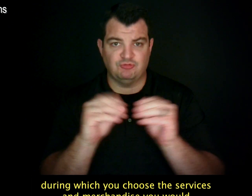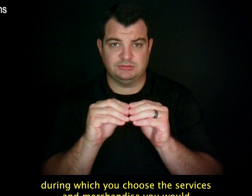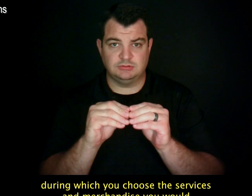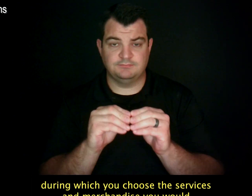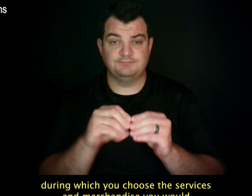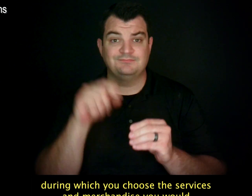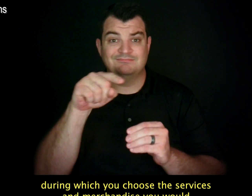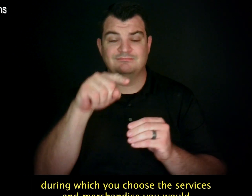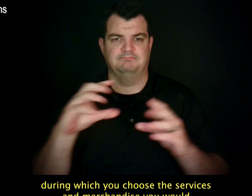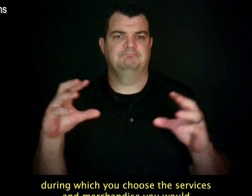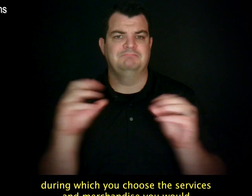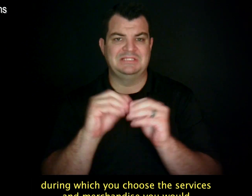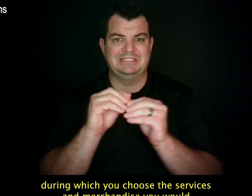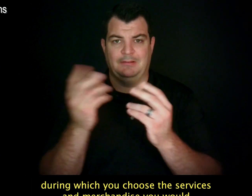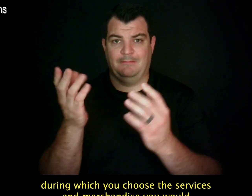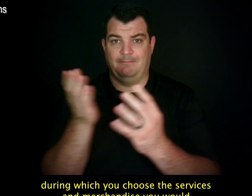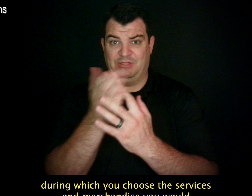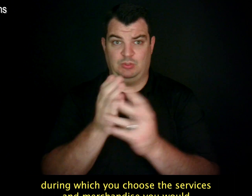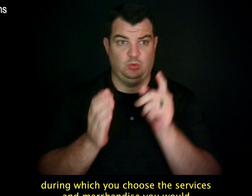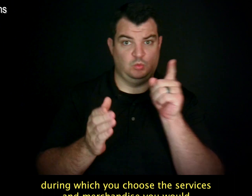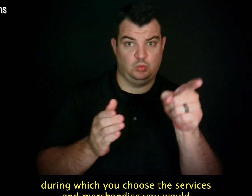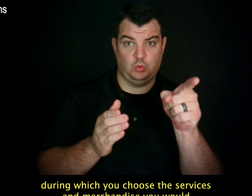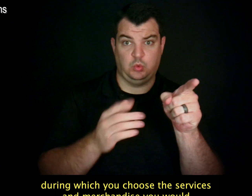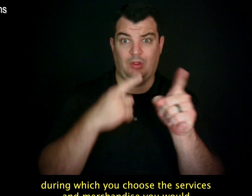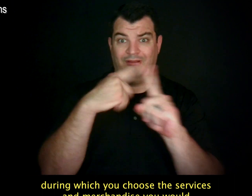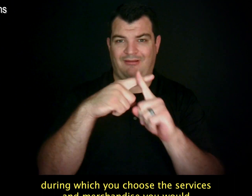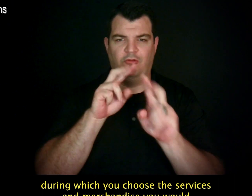during which you choose the services and merchandise you would